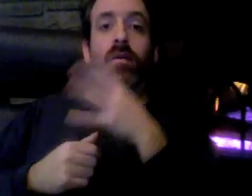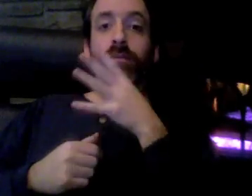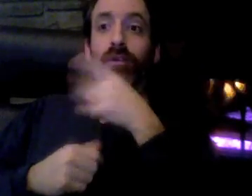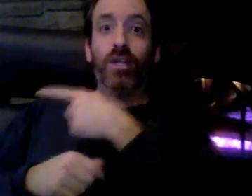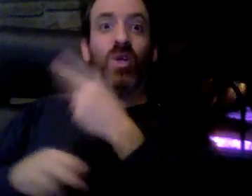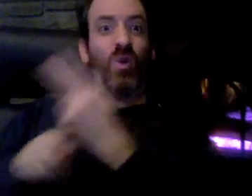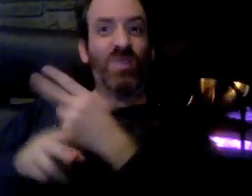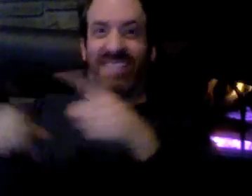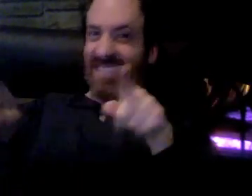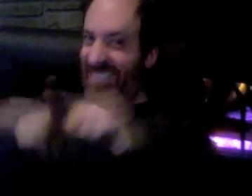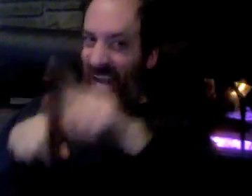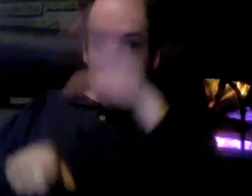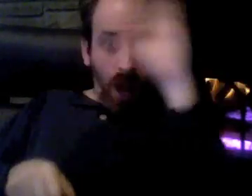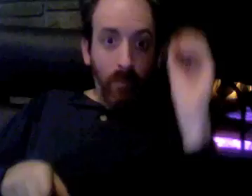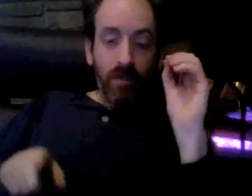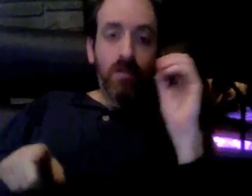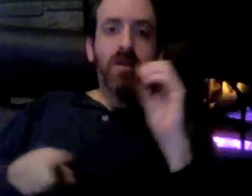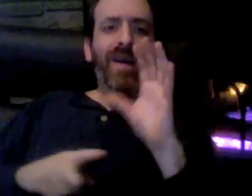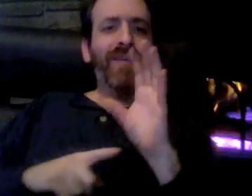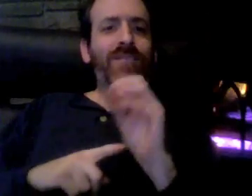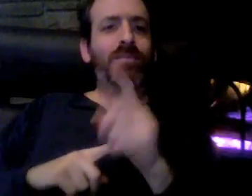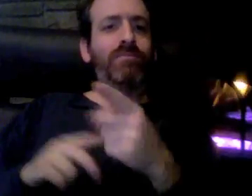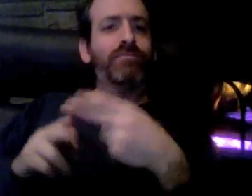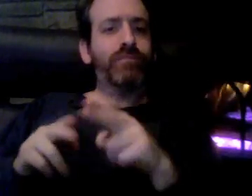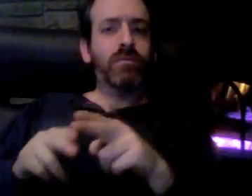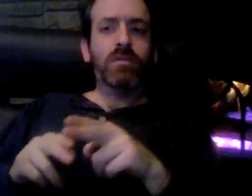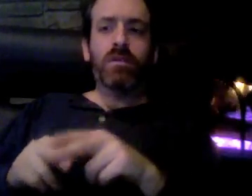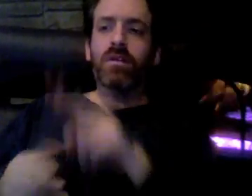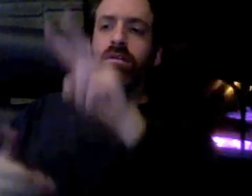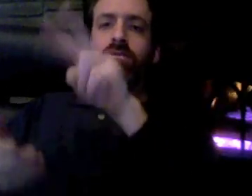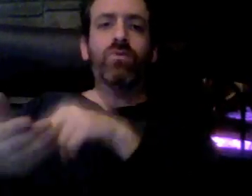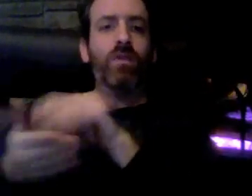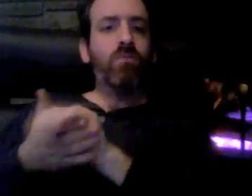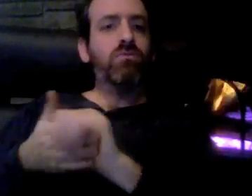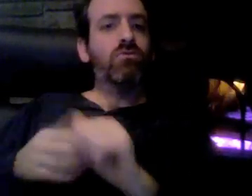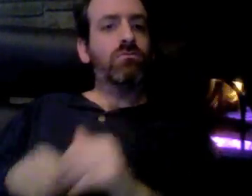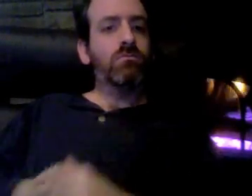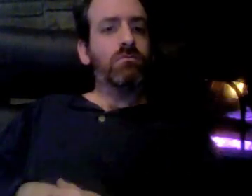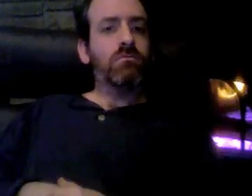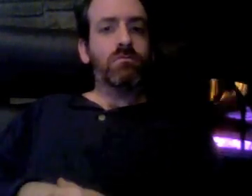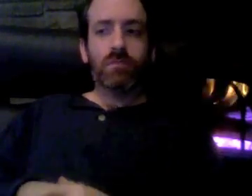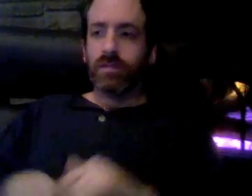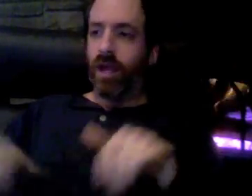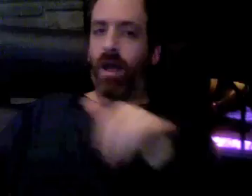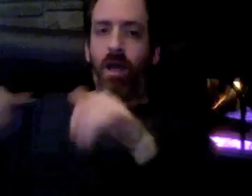while my mother only briefly used VRS, the provider get the same amount ($2000) from FCC regardless.